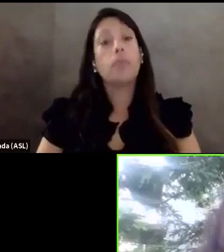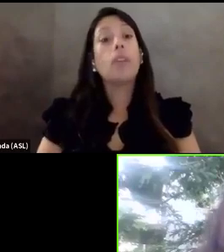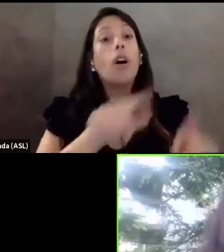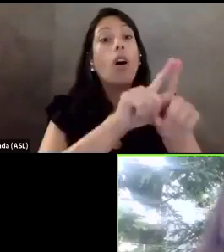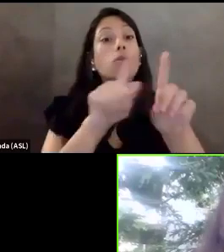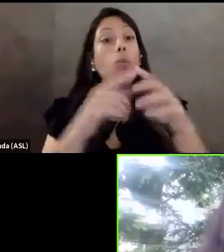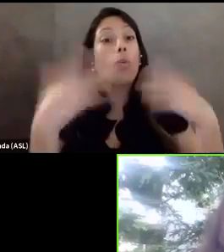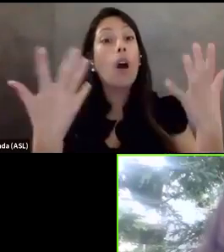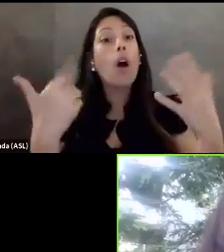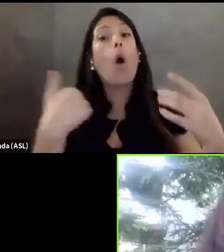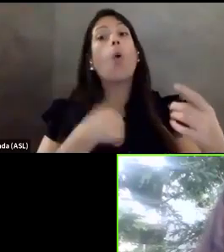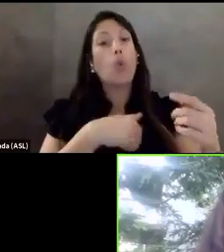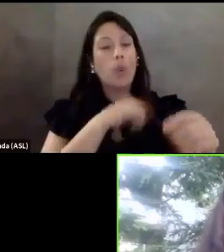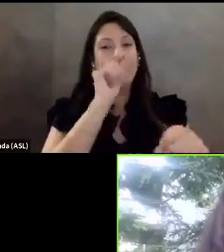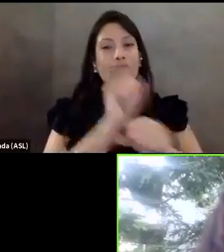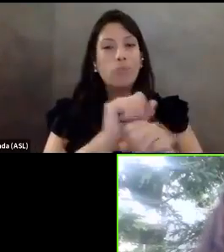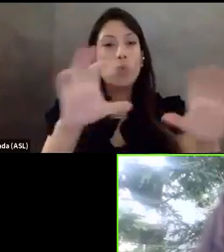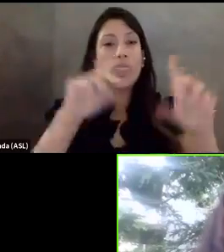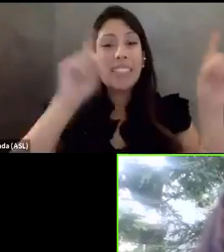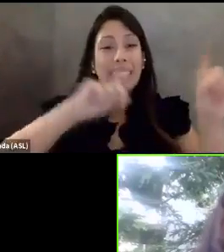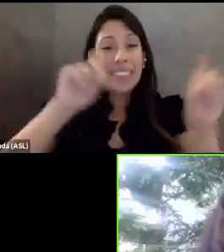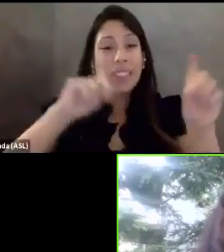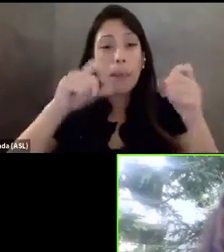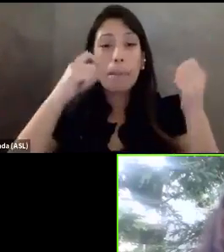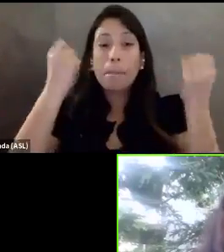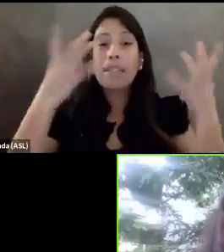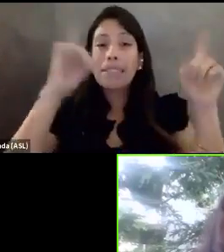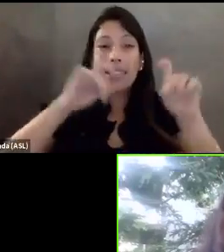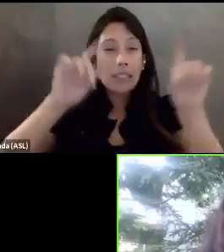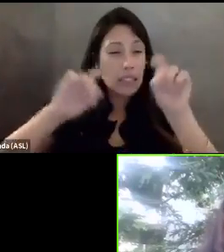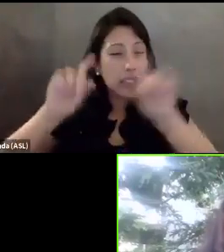of property testing, which is really good for the county because we're able to find